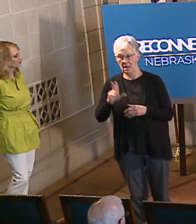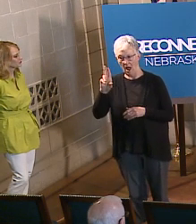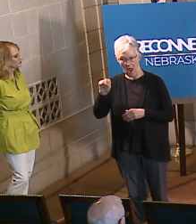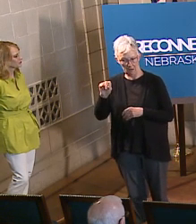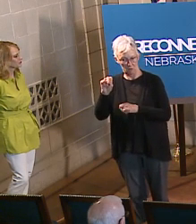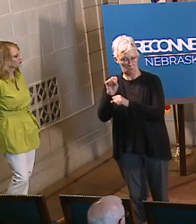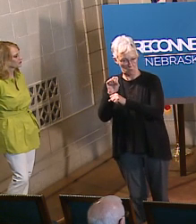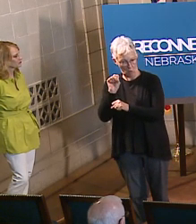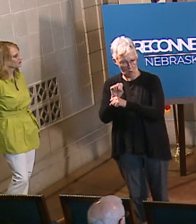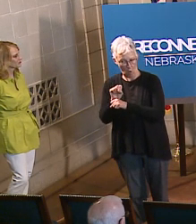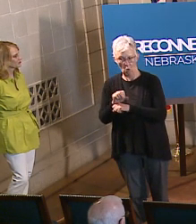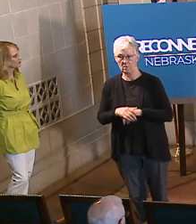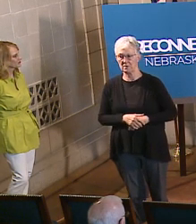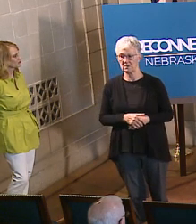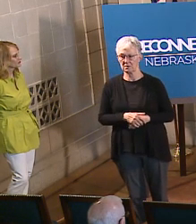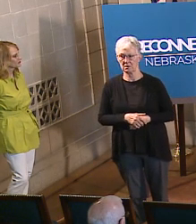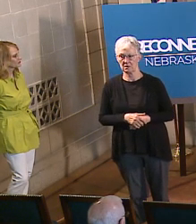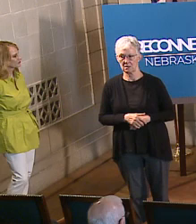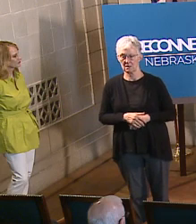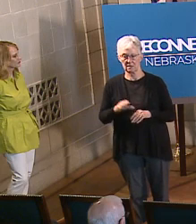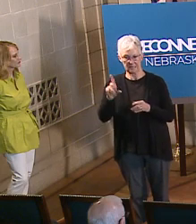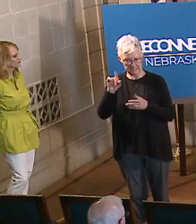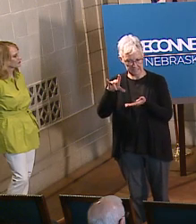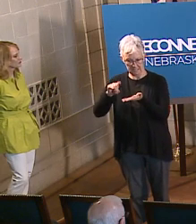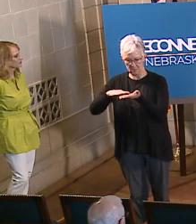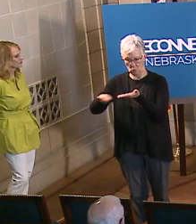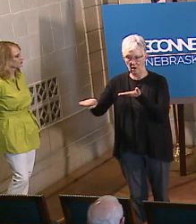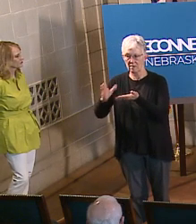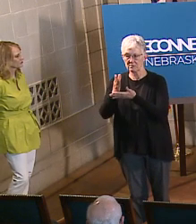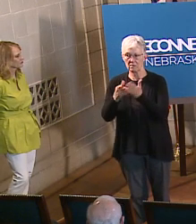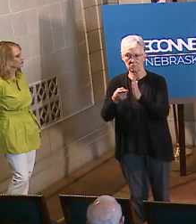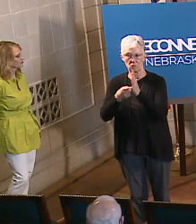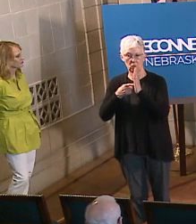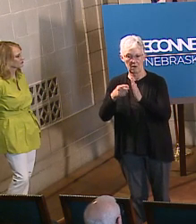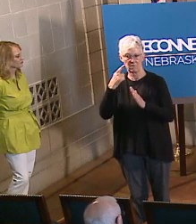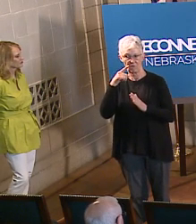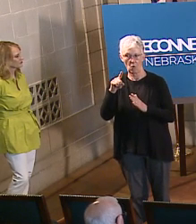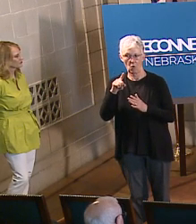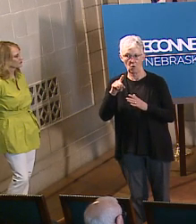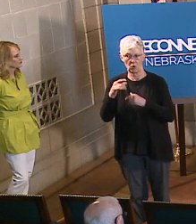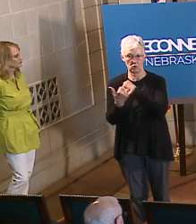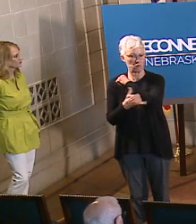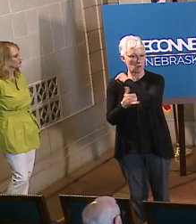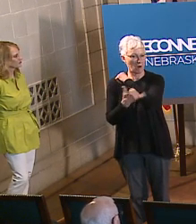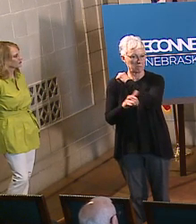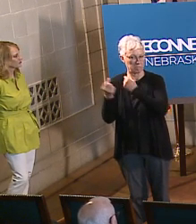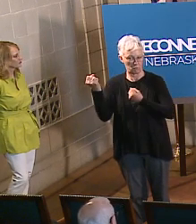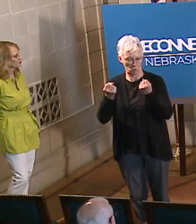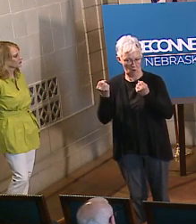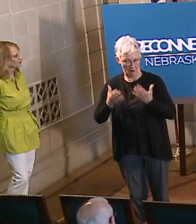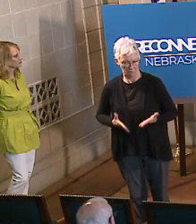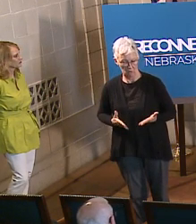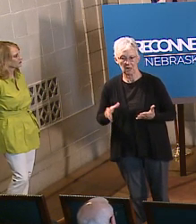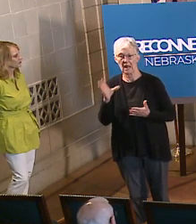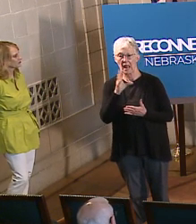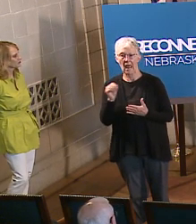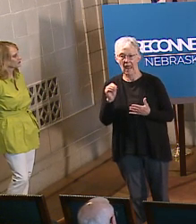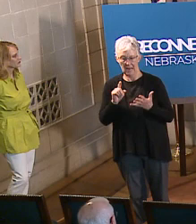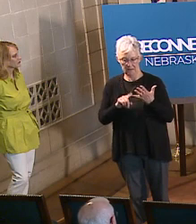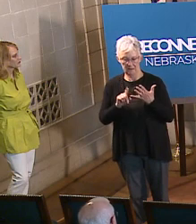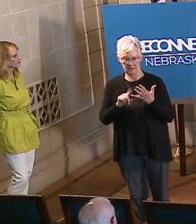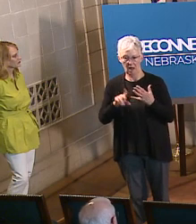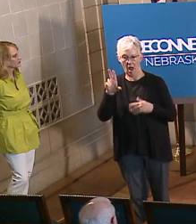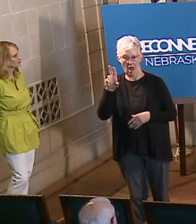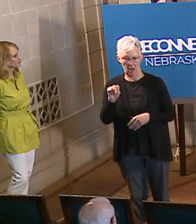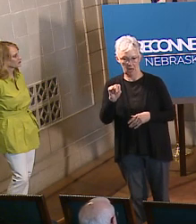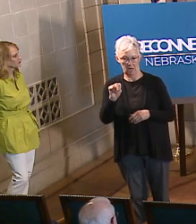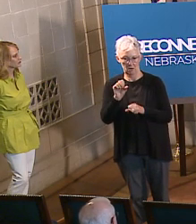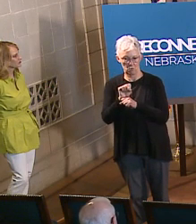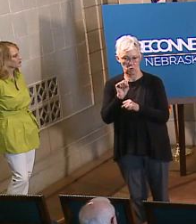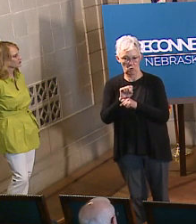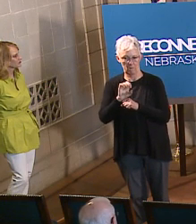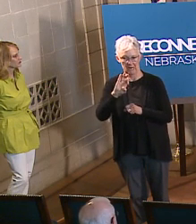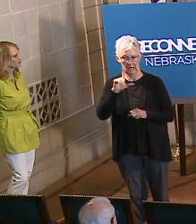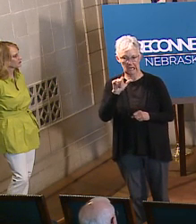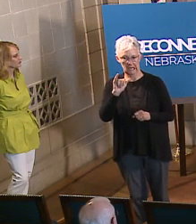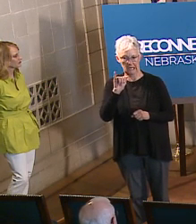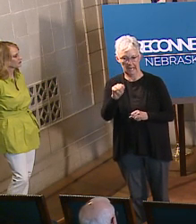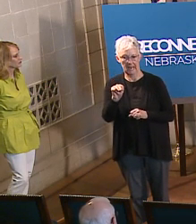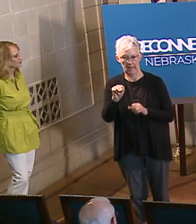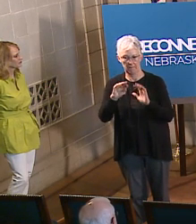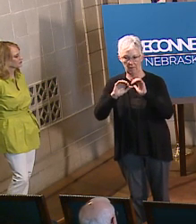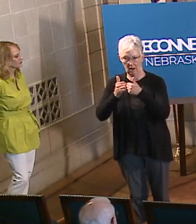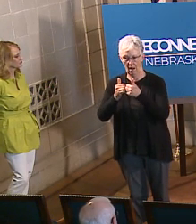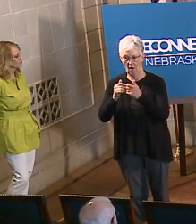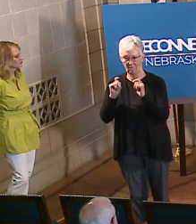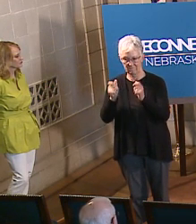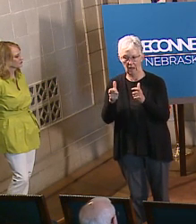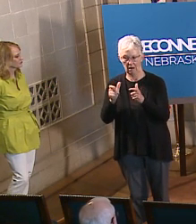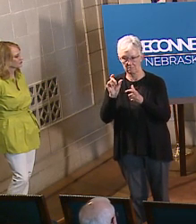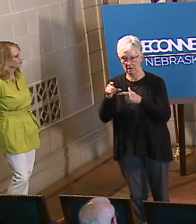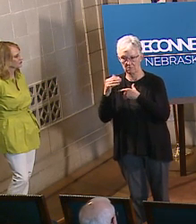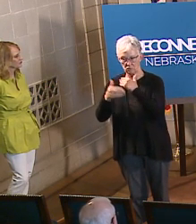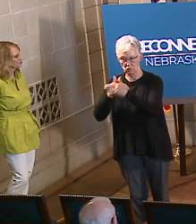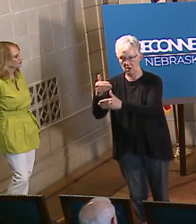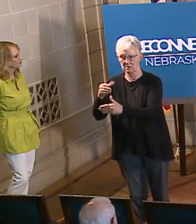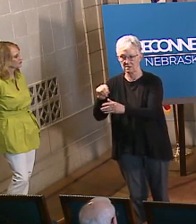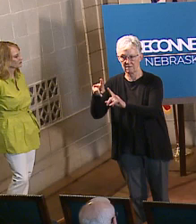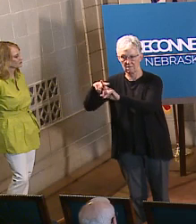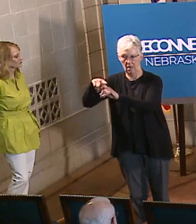UNEMPLOYMENT BENEFIT